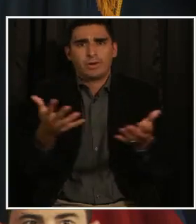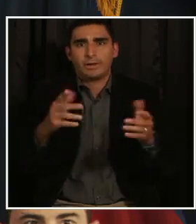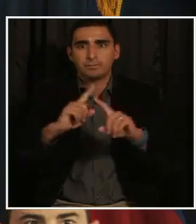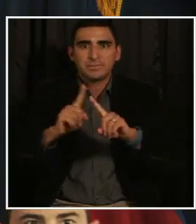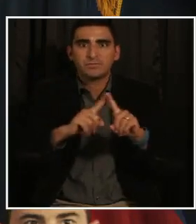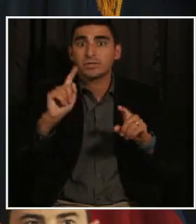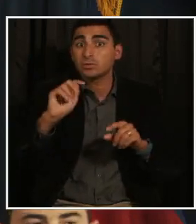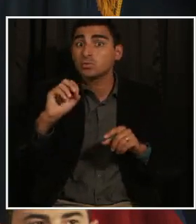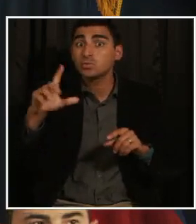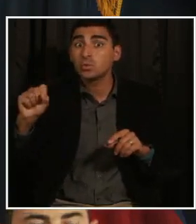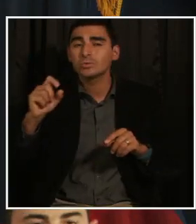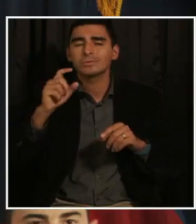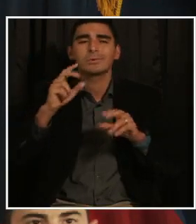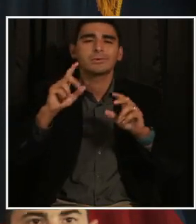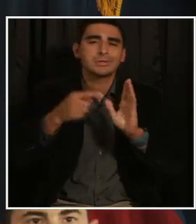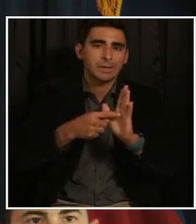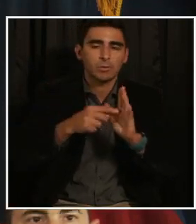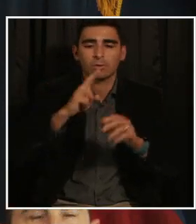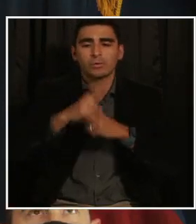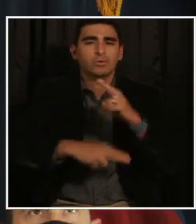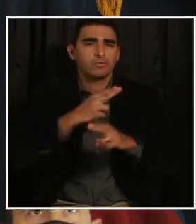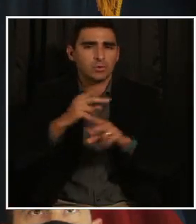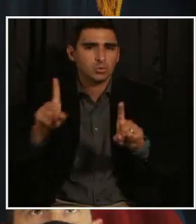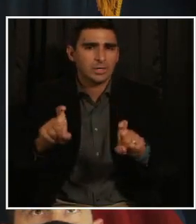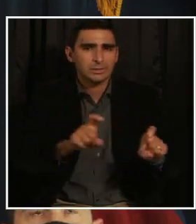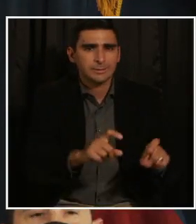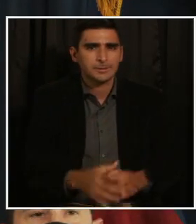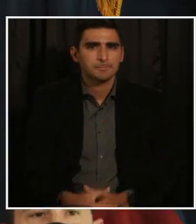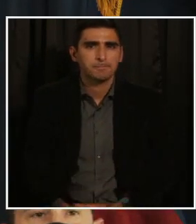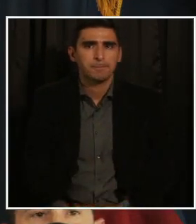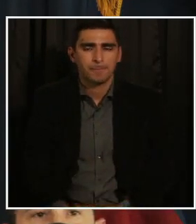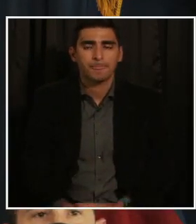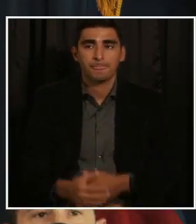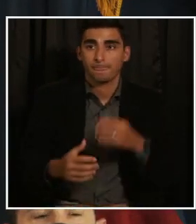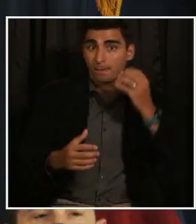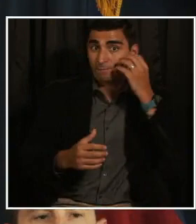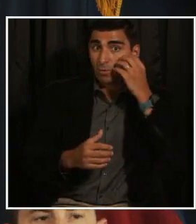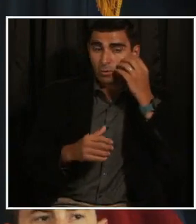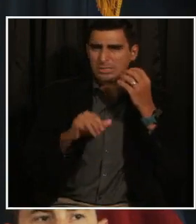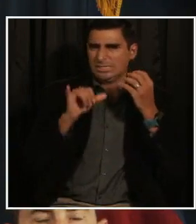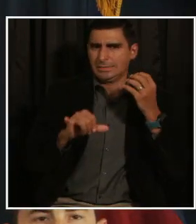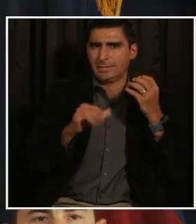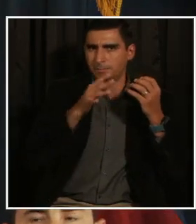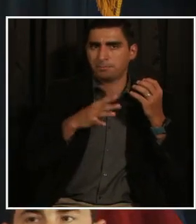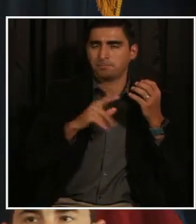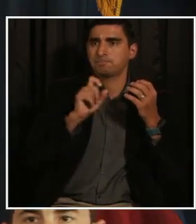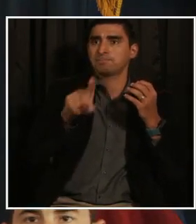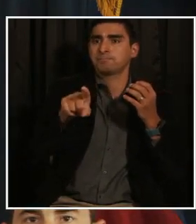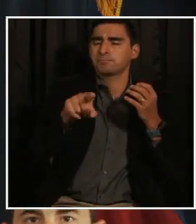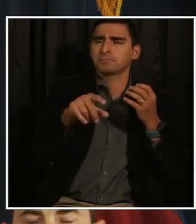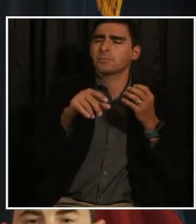and staff are you okay so what i'm hearing is that there's no there's no plan to to have any new